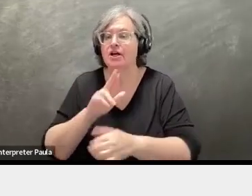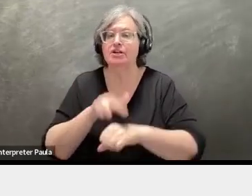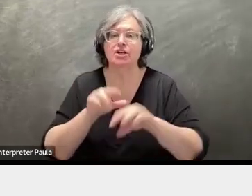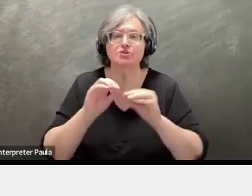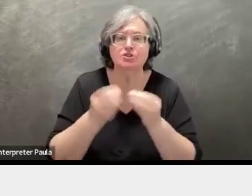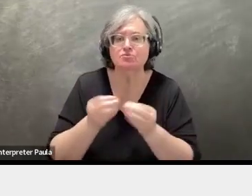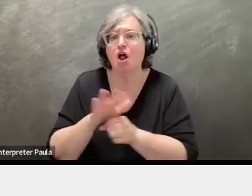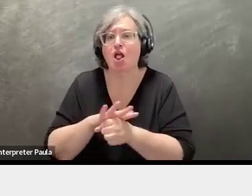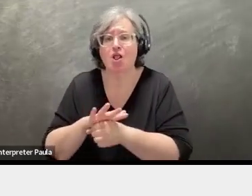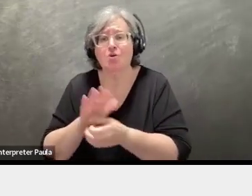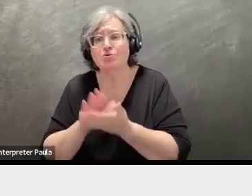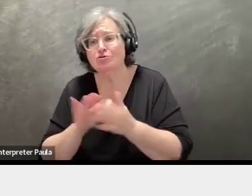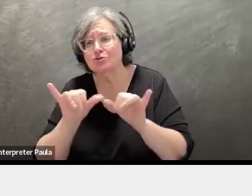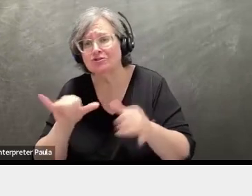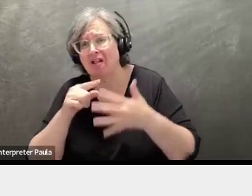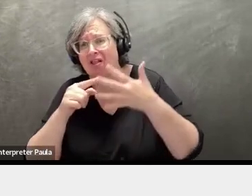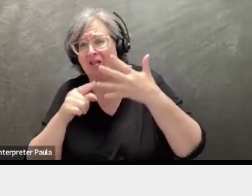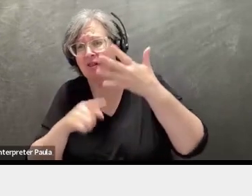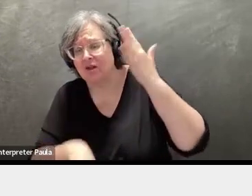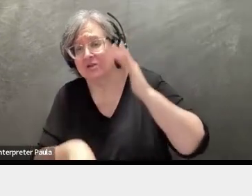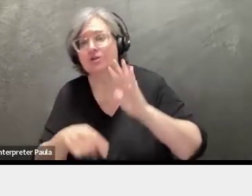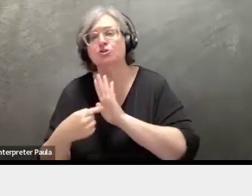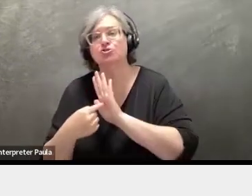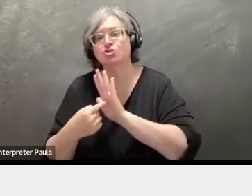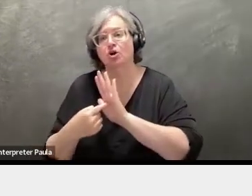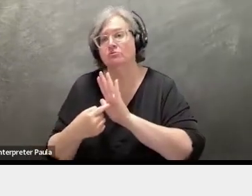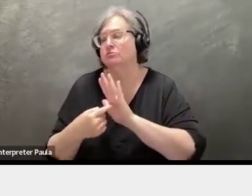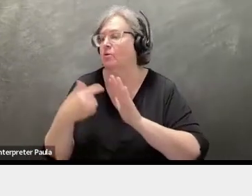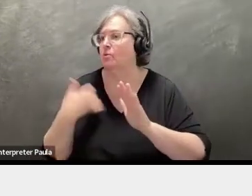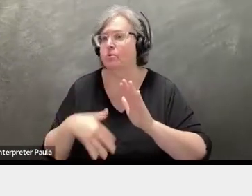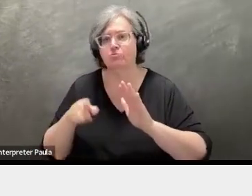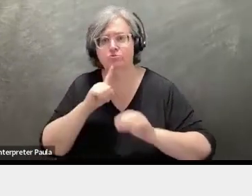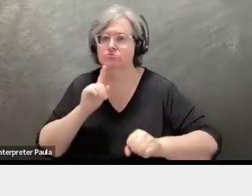school systems, all demonstrate a clear commitment to improving